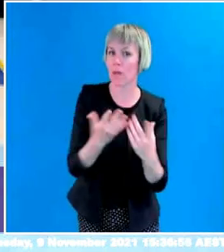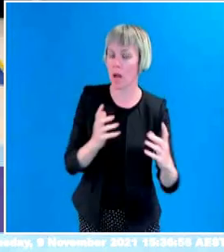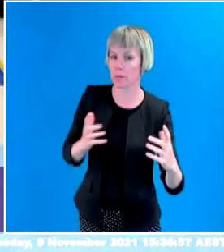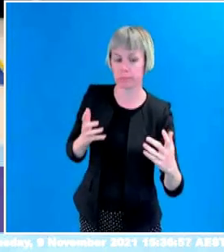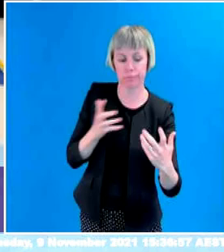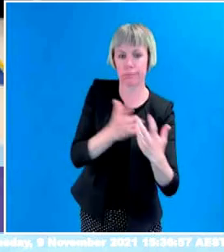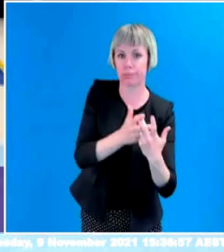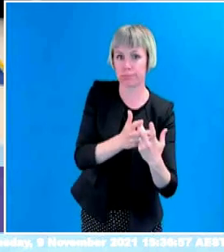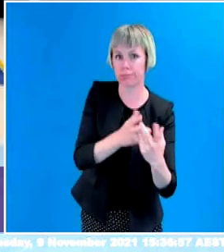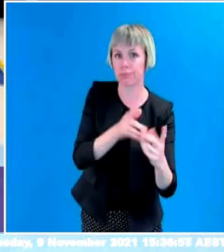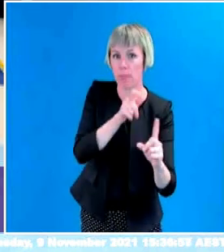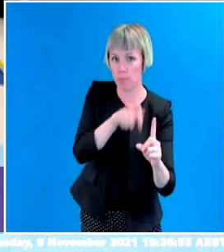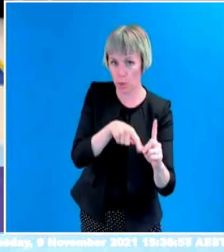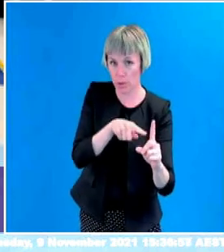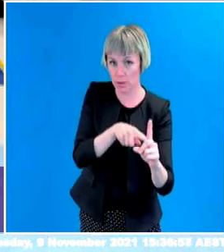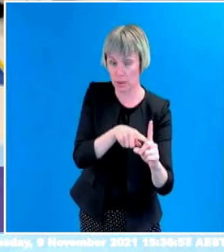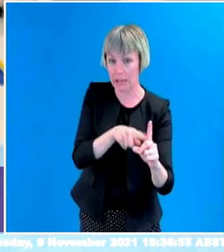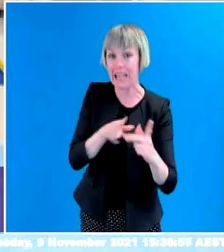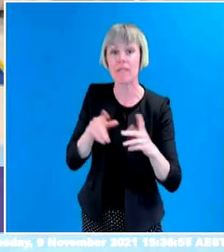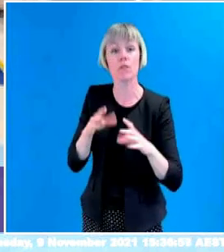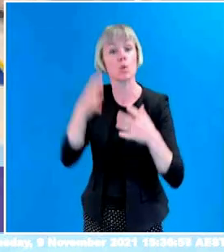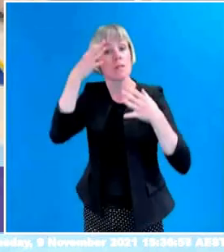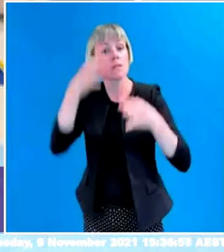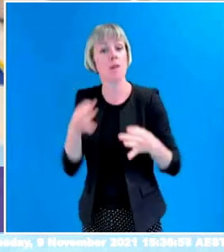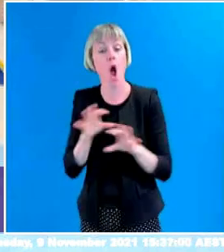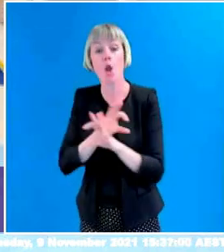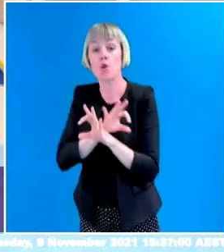that opens up the prospect that you may have been discriminated against.